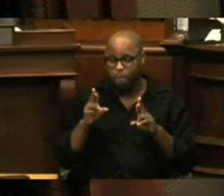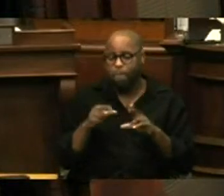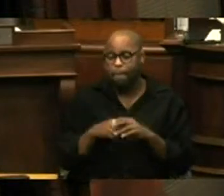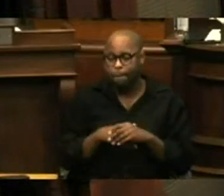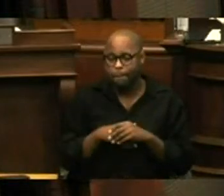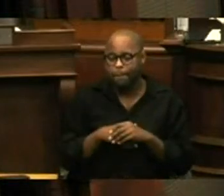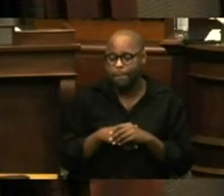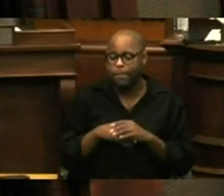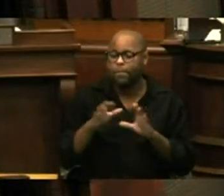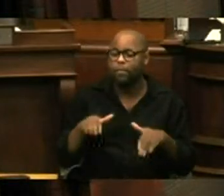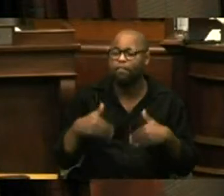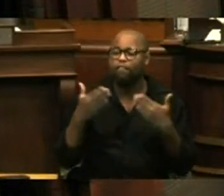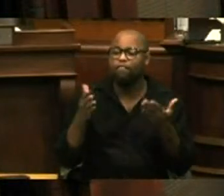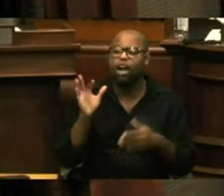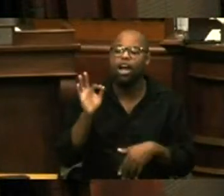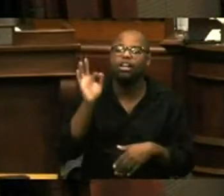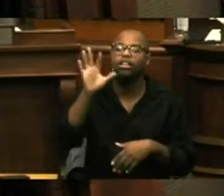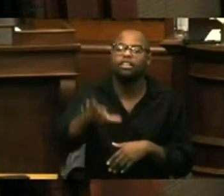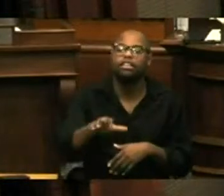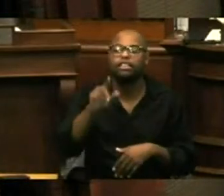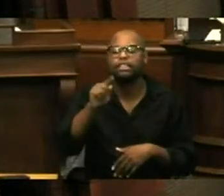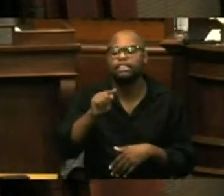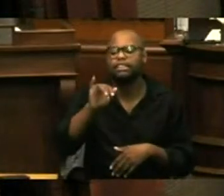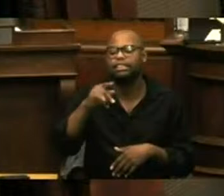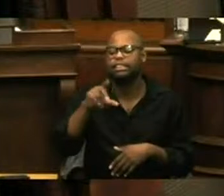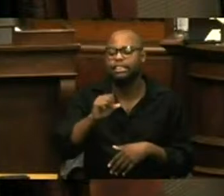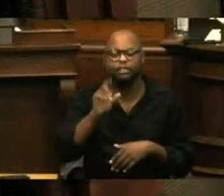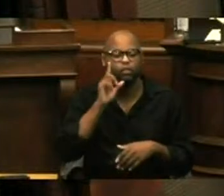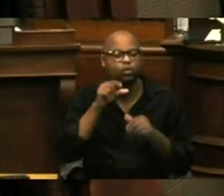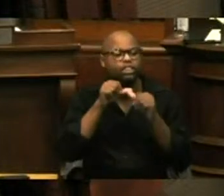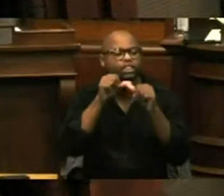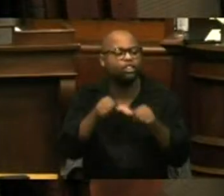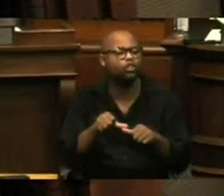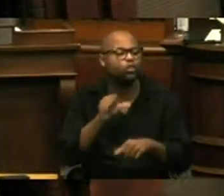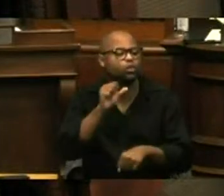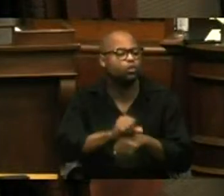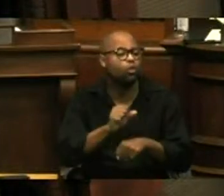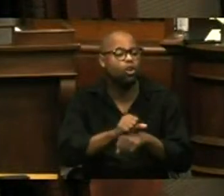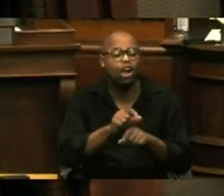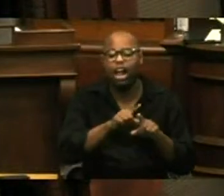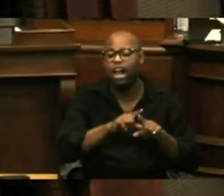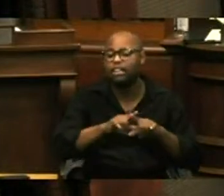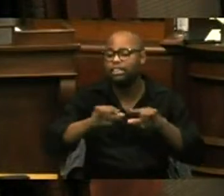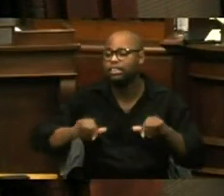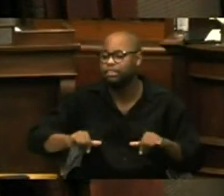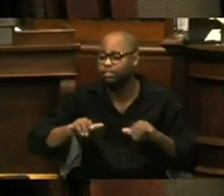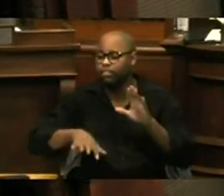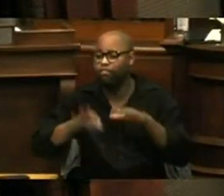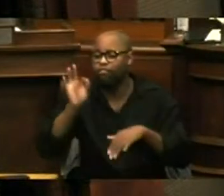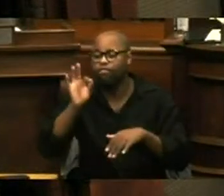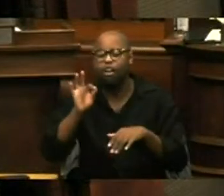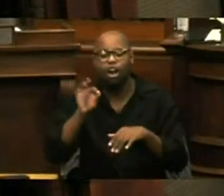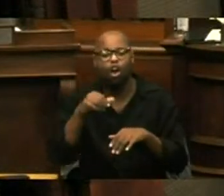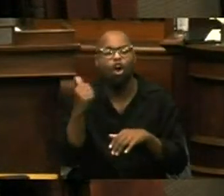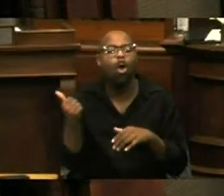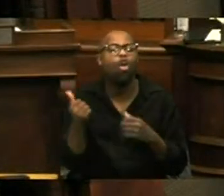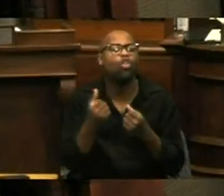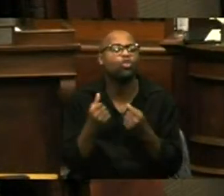of this evaluation, we would be hopefully able to give them tips